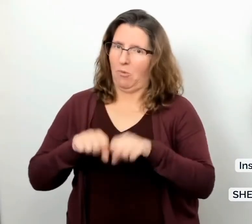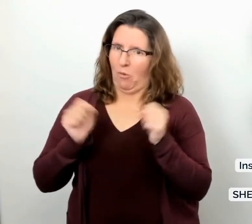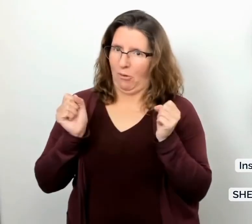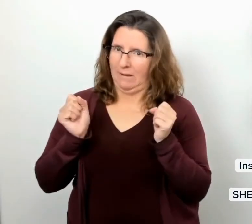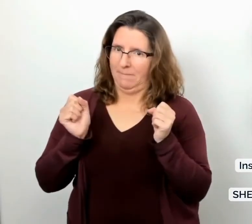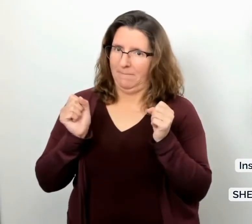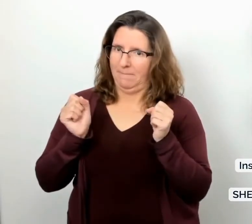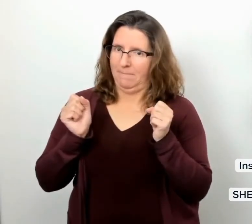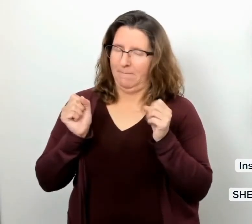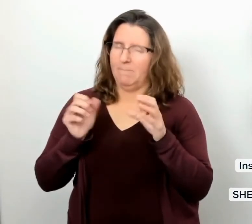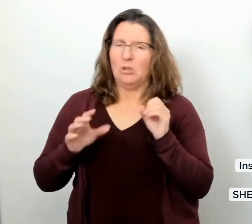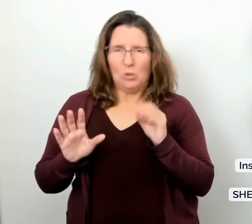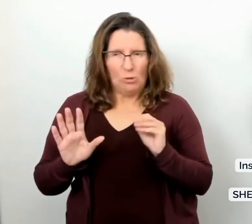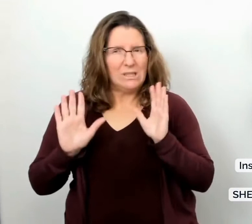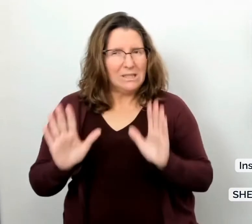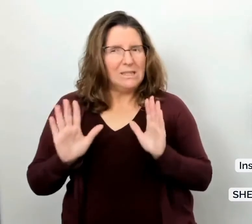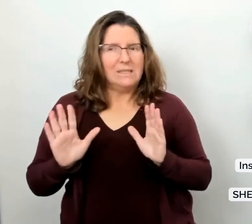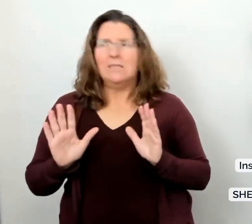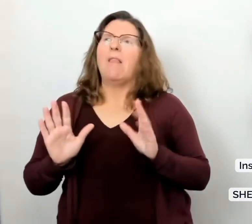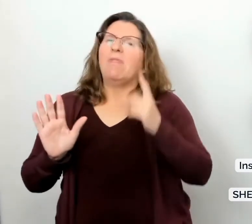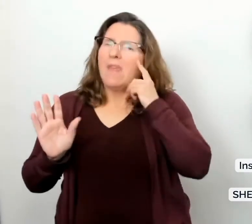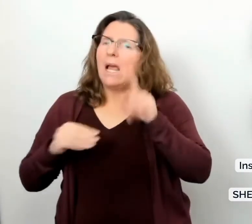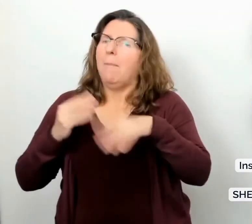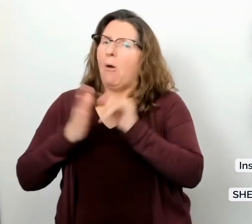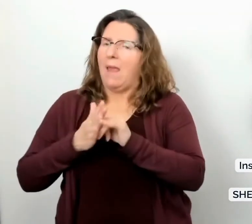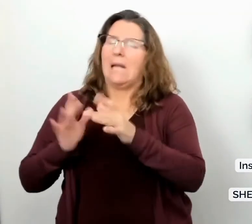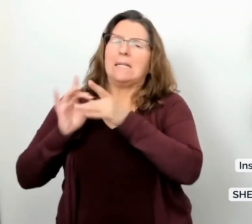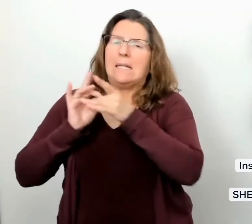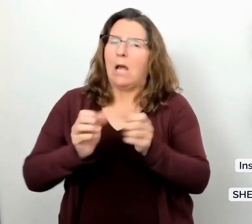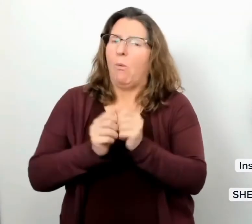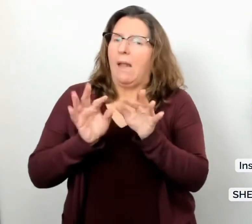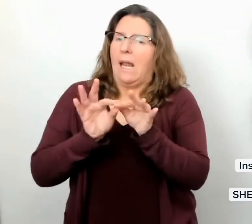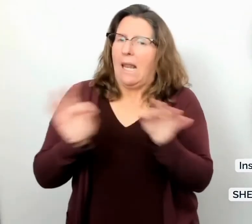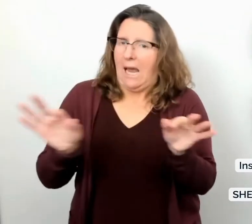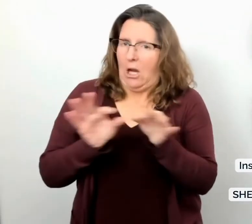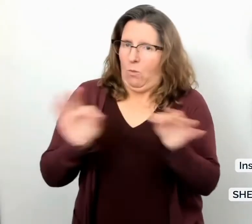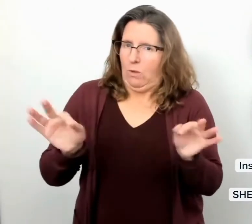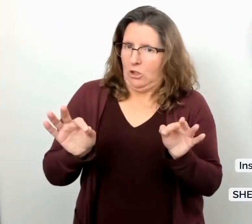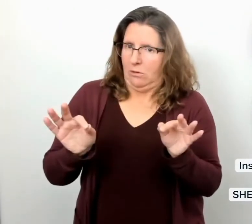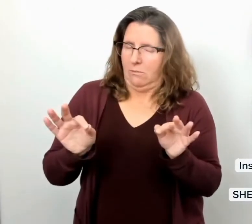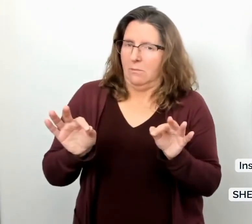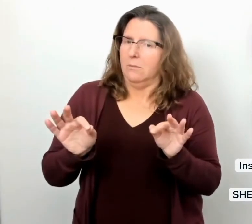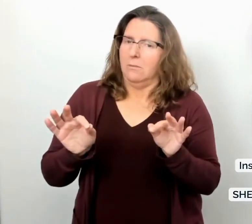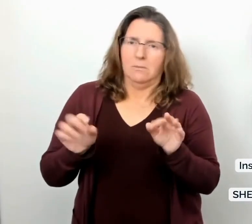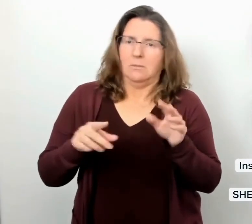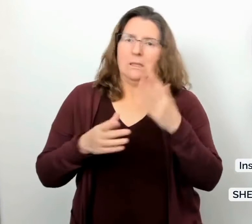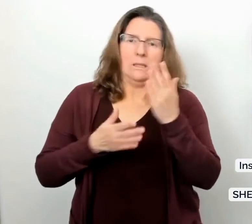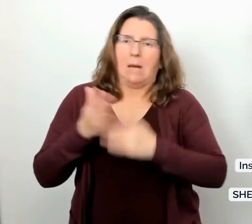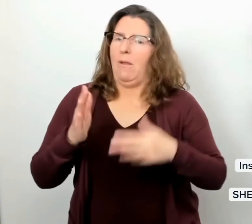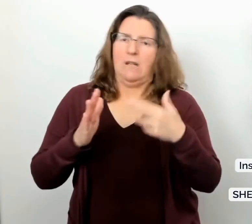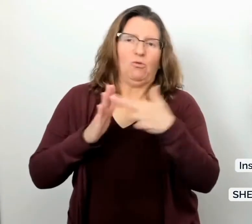Sometimes the pursuit of inclusion has detrimental effects on students, especially regarding language development.